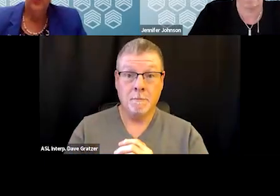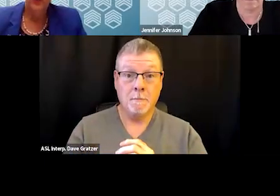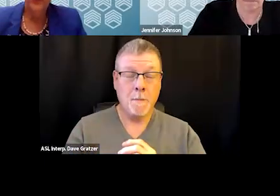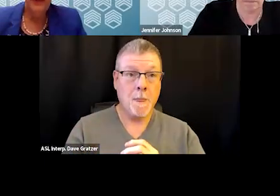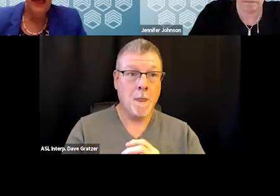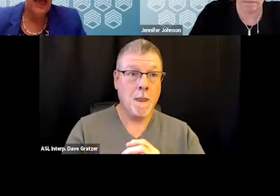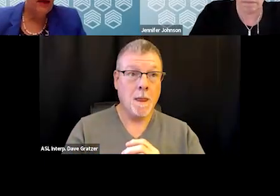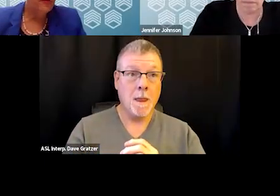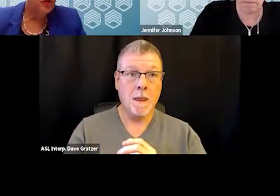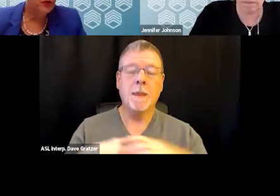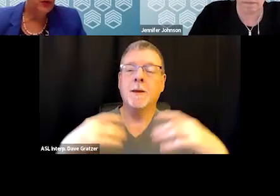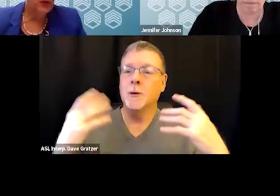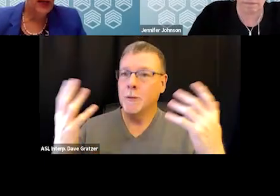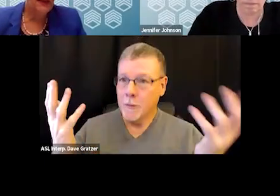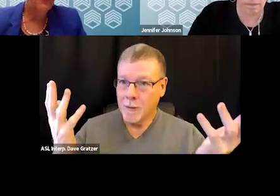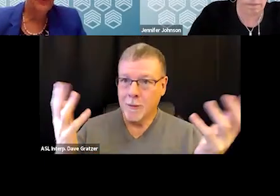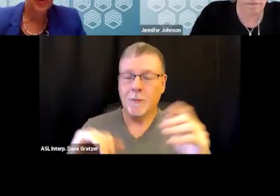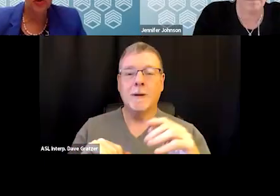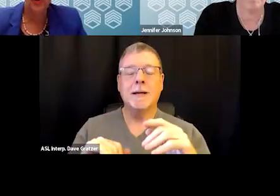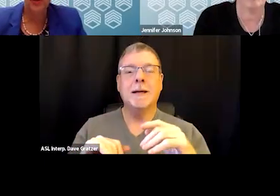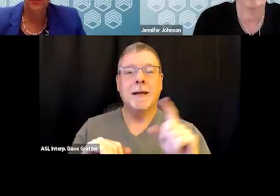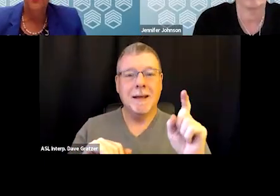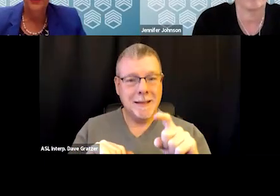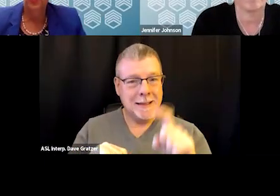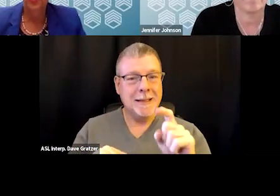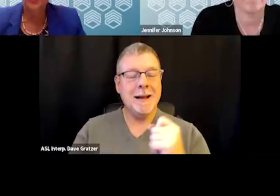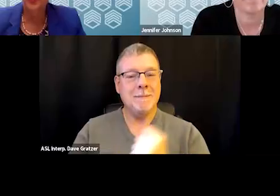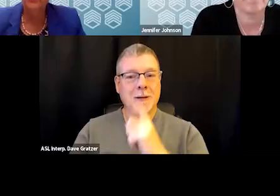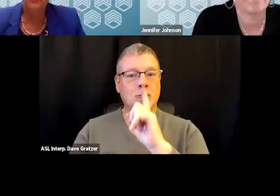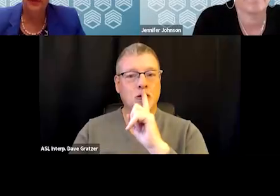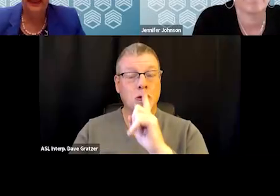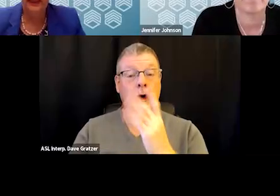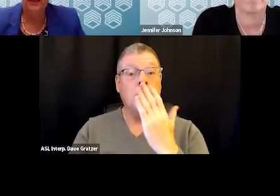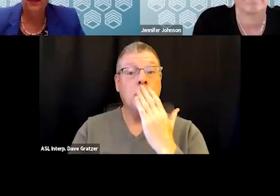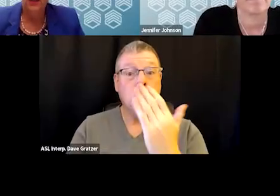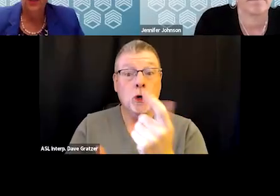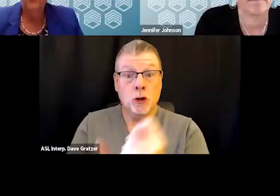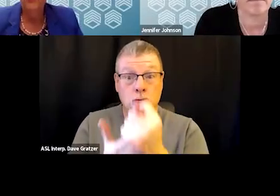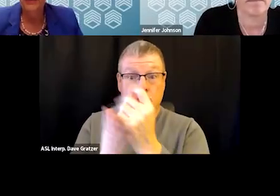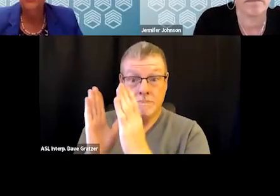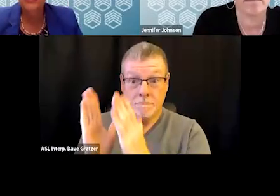So we may have to, um, be sure that a good treatment plan, um, may